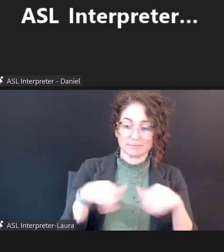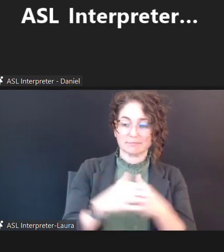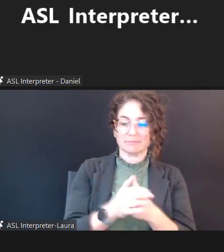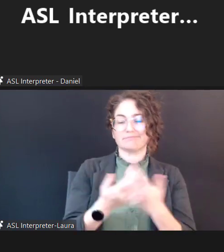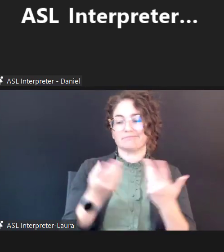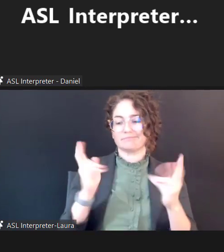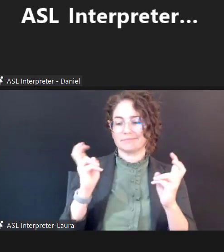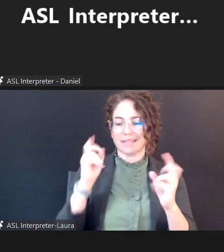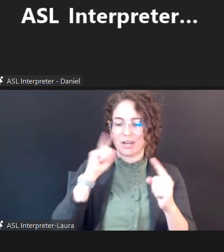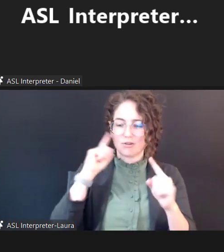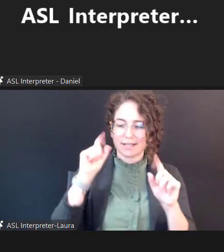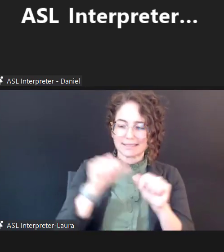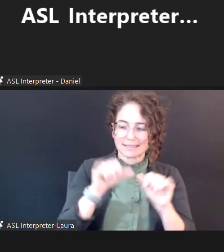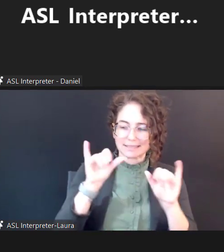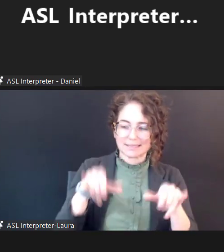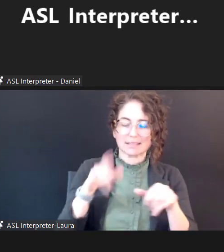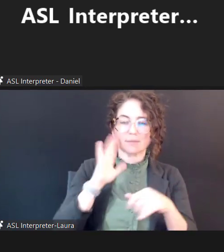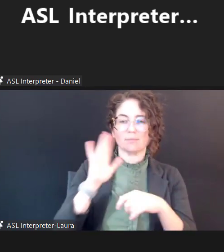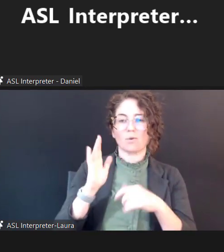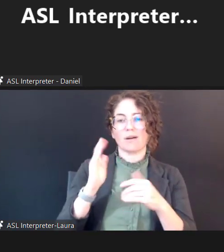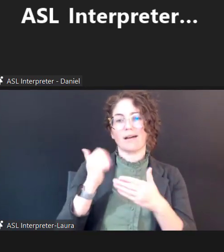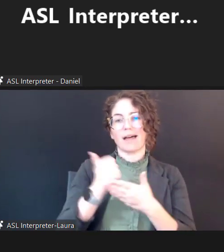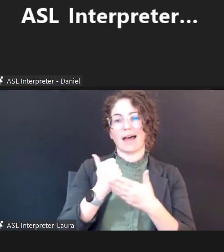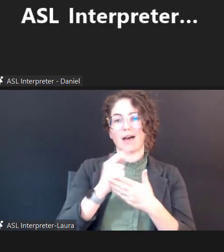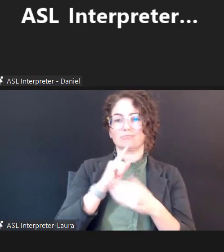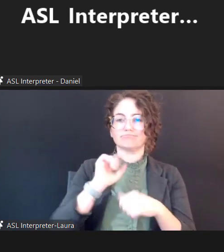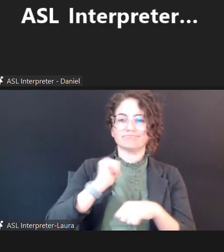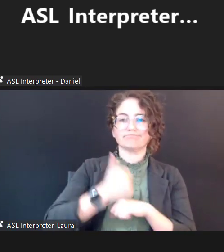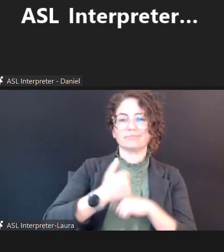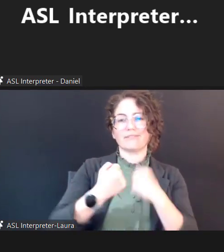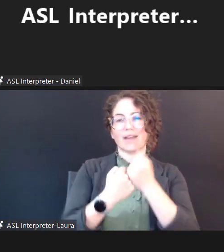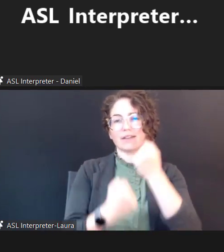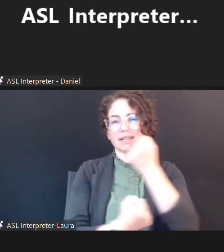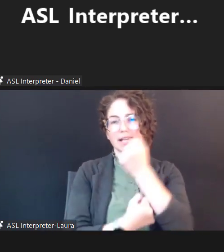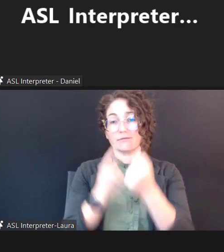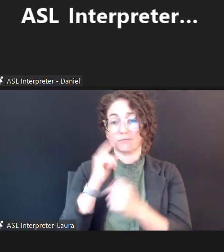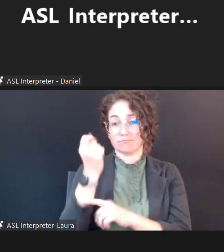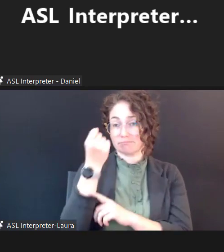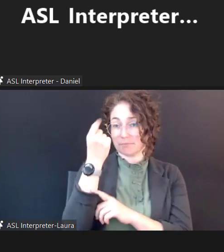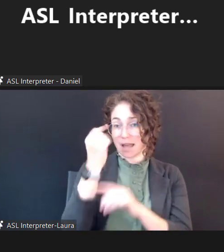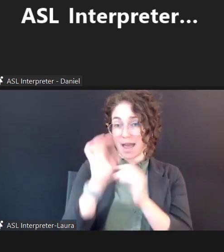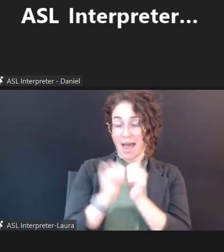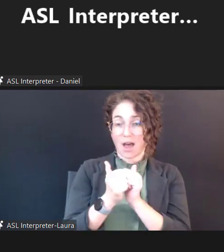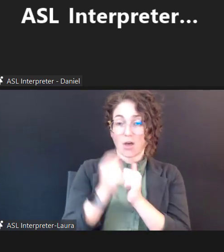understanding how the hearing screening methods we're going to be talking about today actually work.